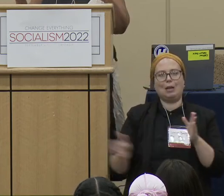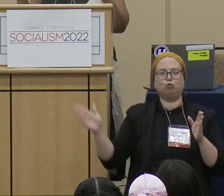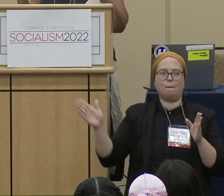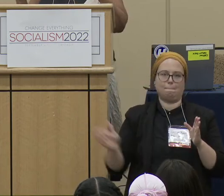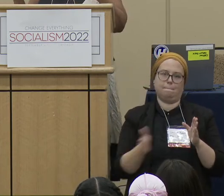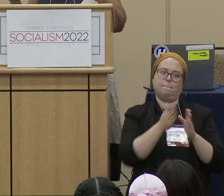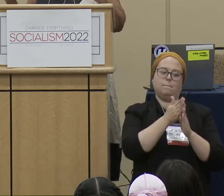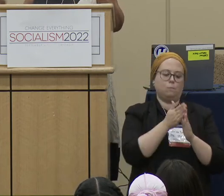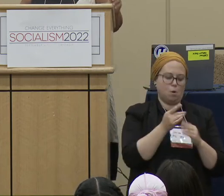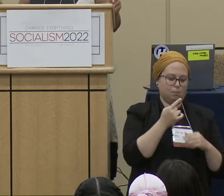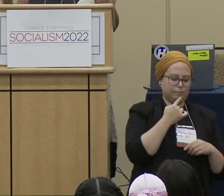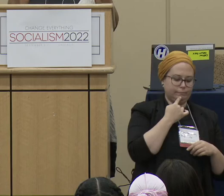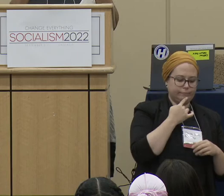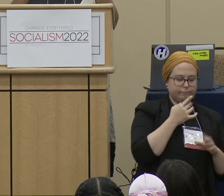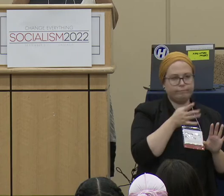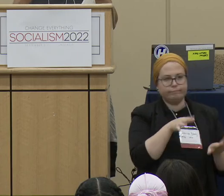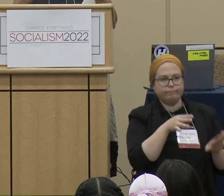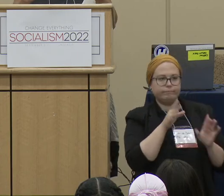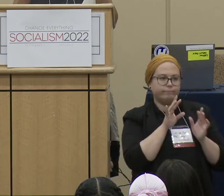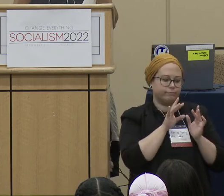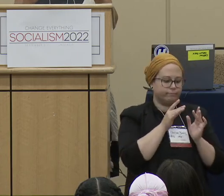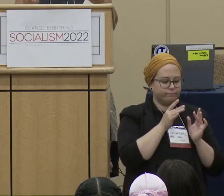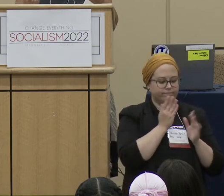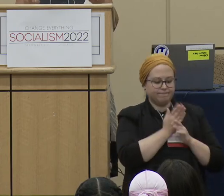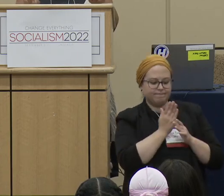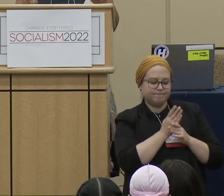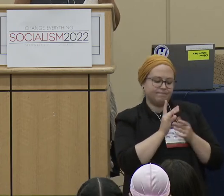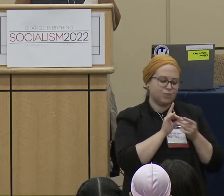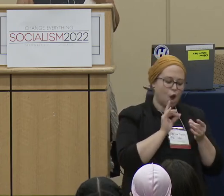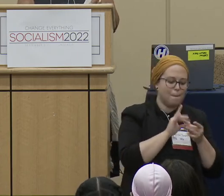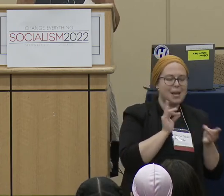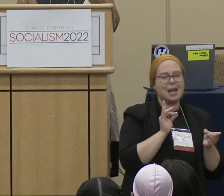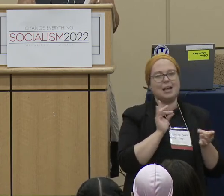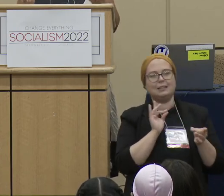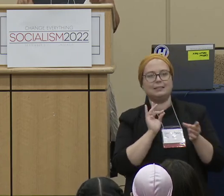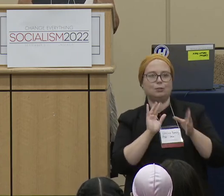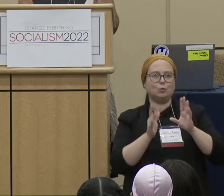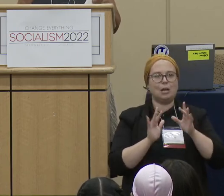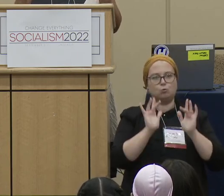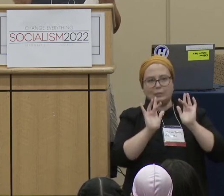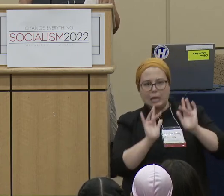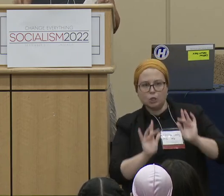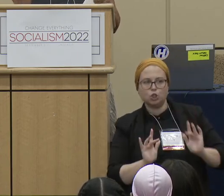things are. And it happens on a spectrum. From saying things, to casual touching. And I think we do have to talk about the